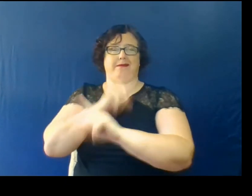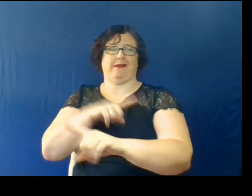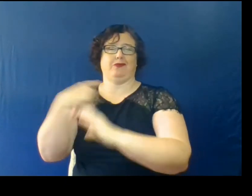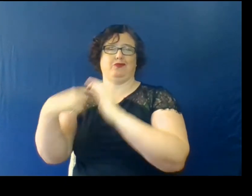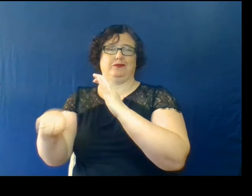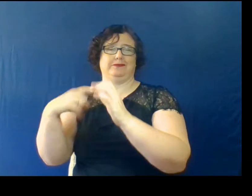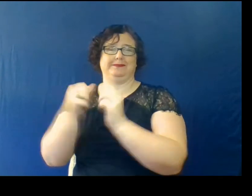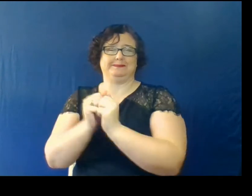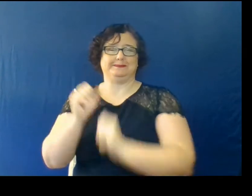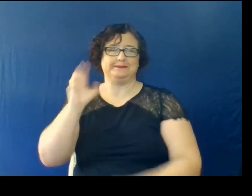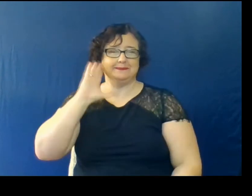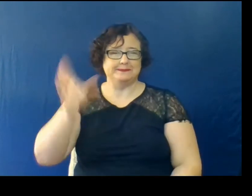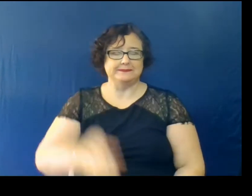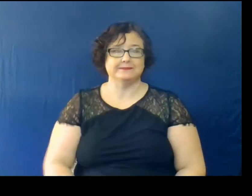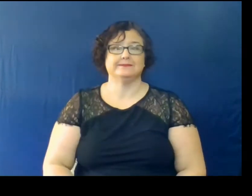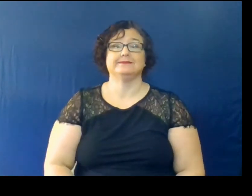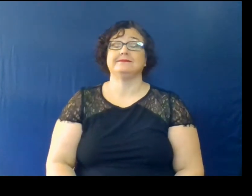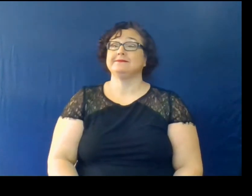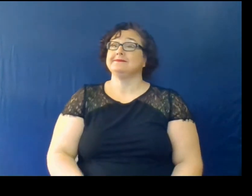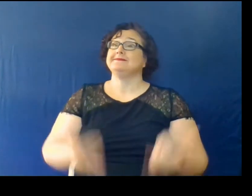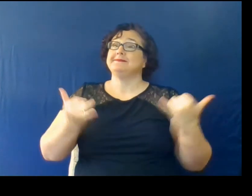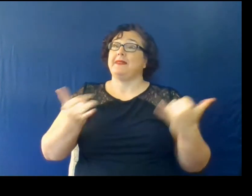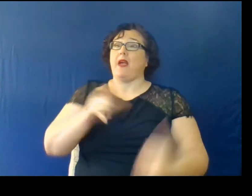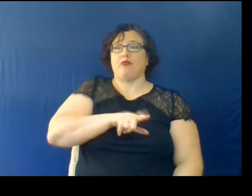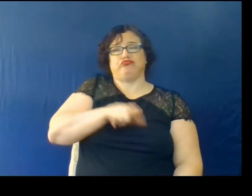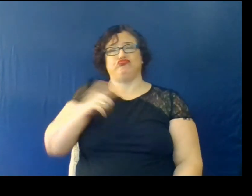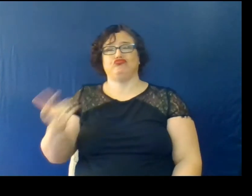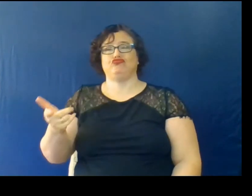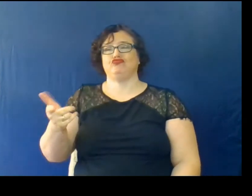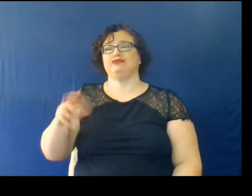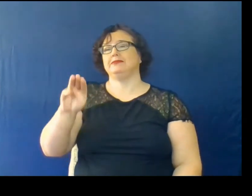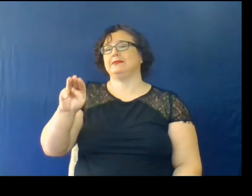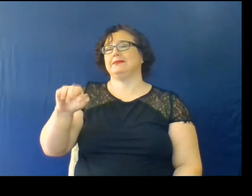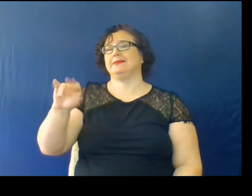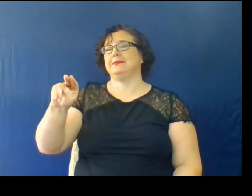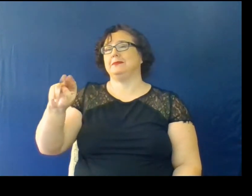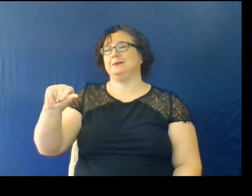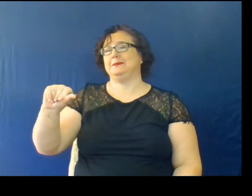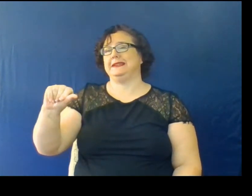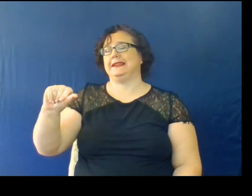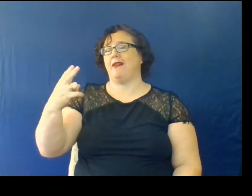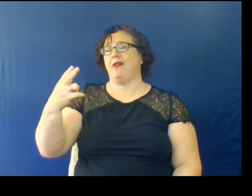Having said that I'm going to turn this over to Minna Hong who's going to take over from me.